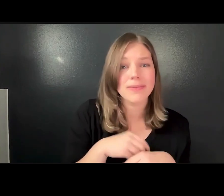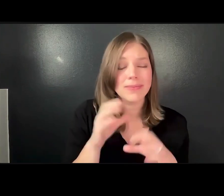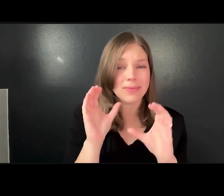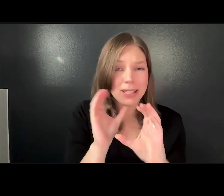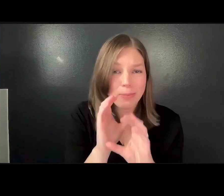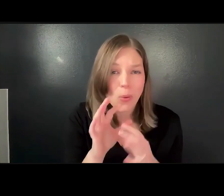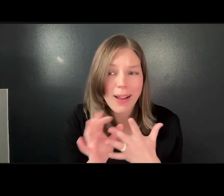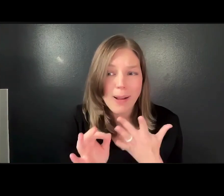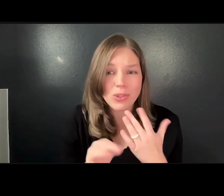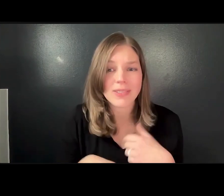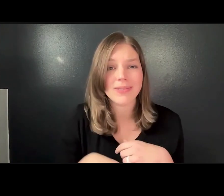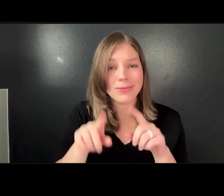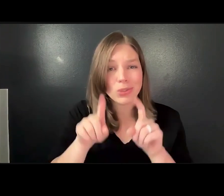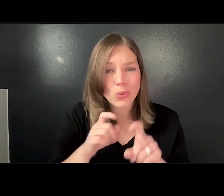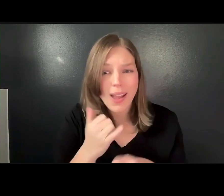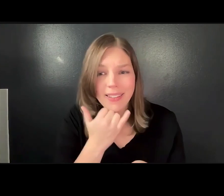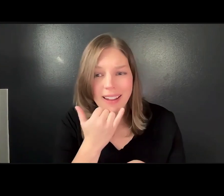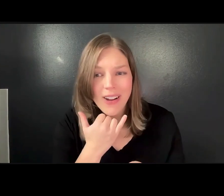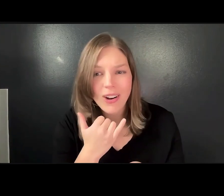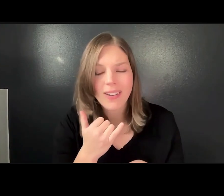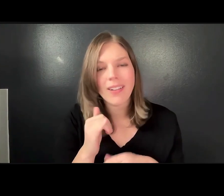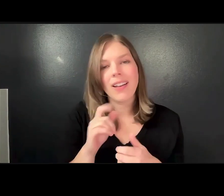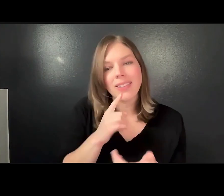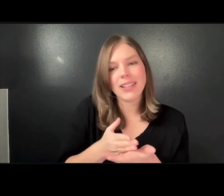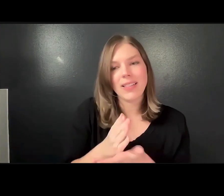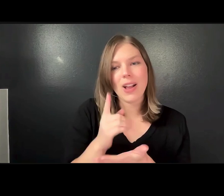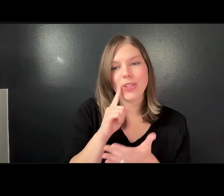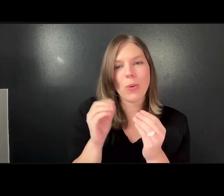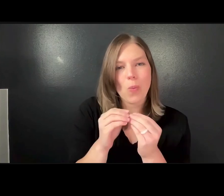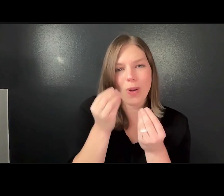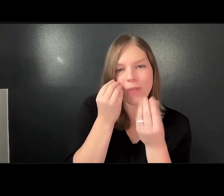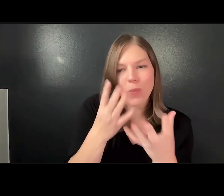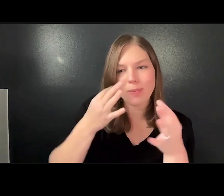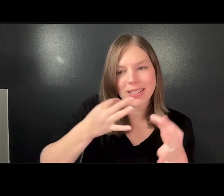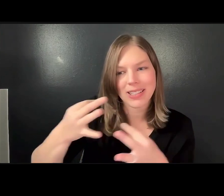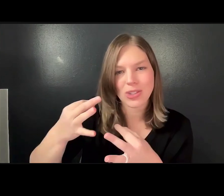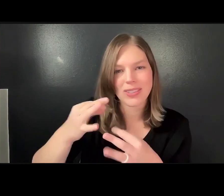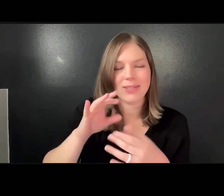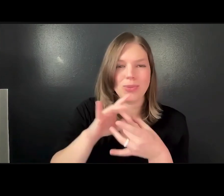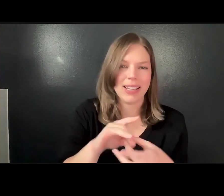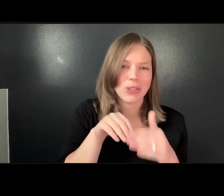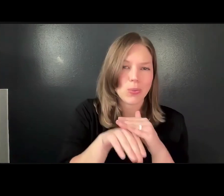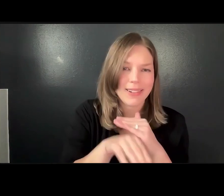exploring options, and trial and error. This helps guard against biases and fosters more informed decisions.